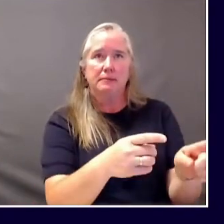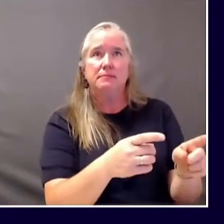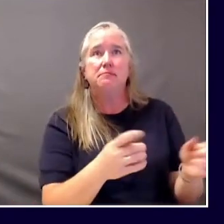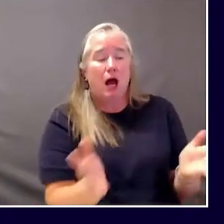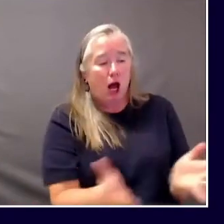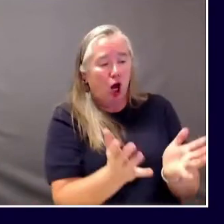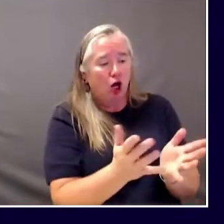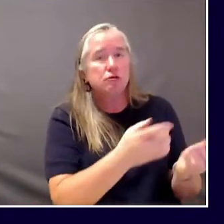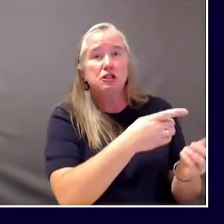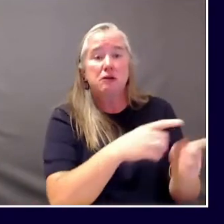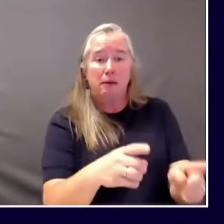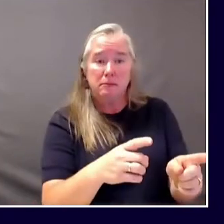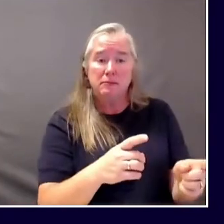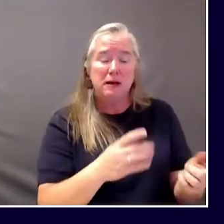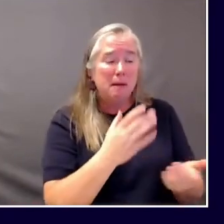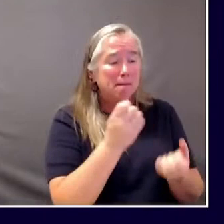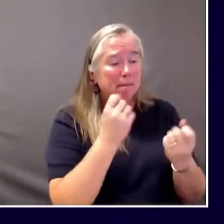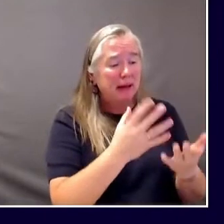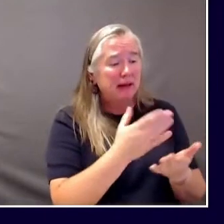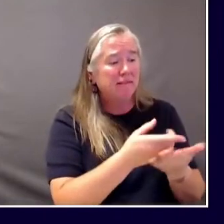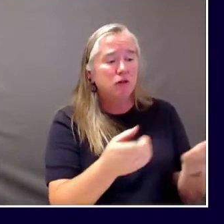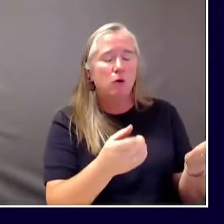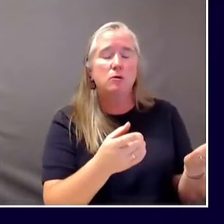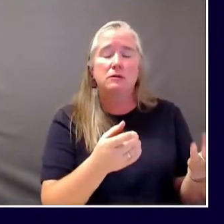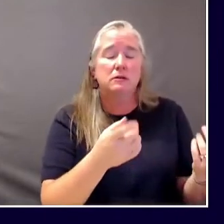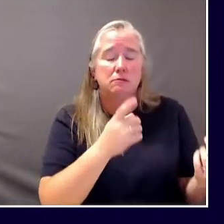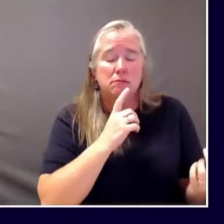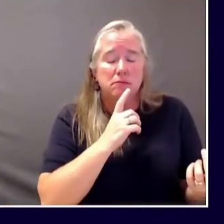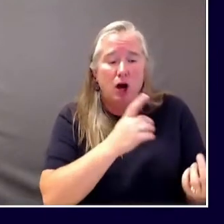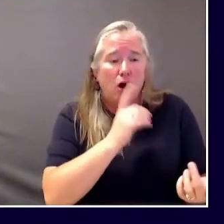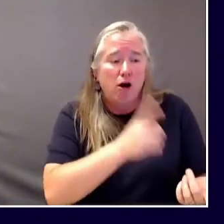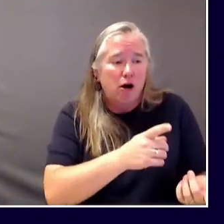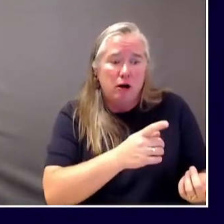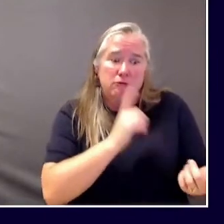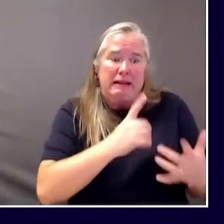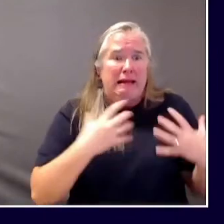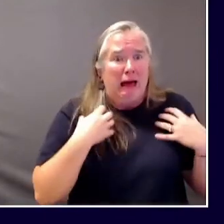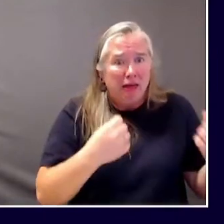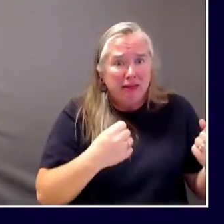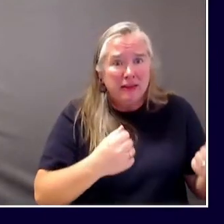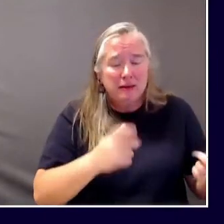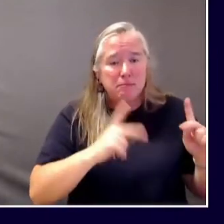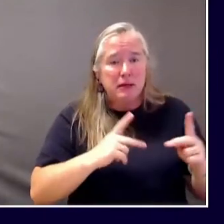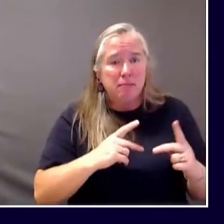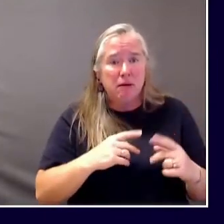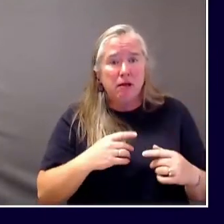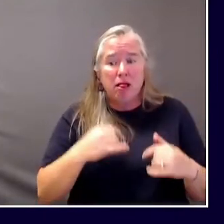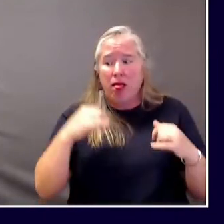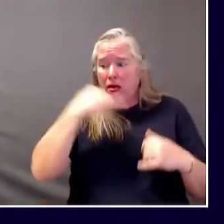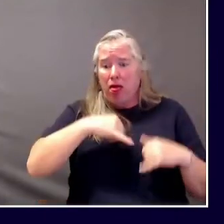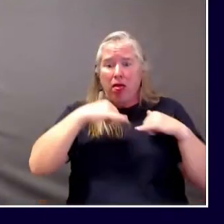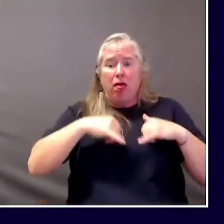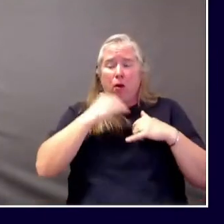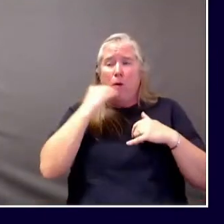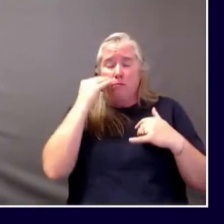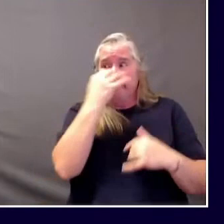healthy things and keeping people saying for crying out